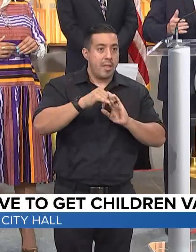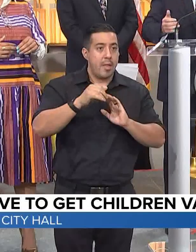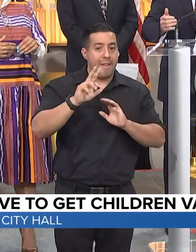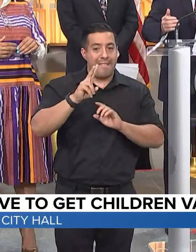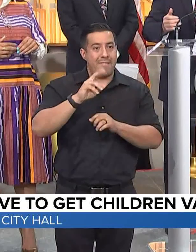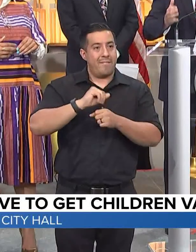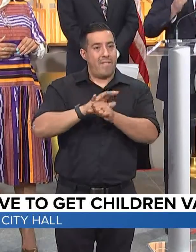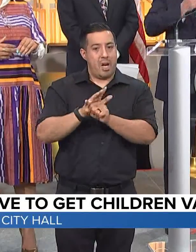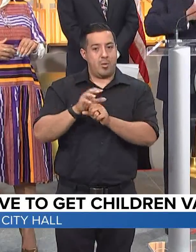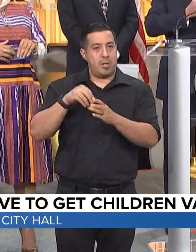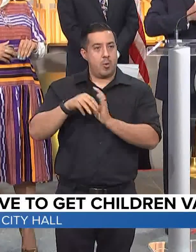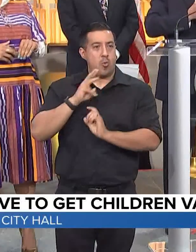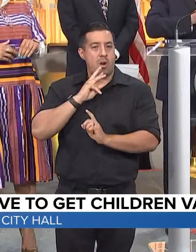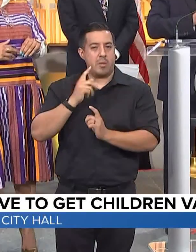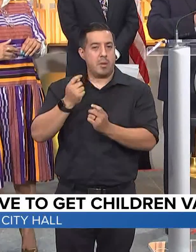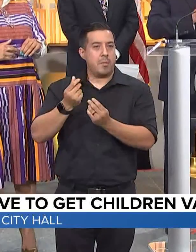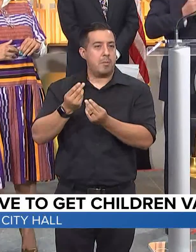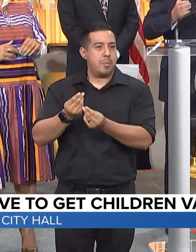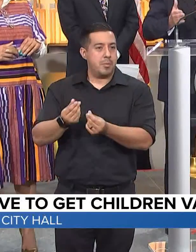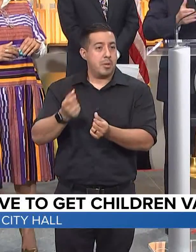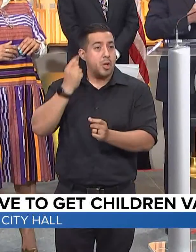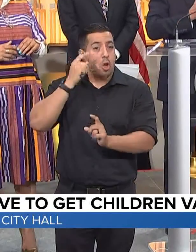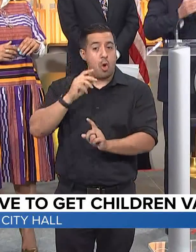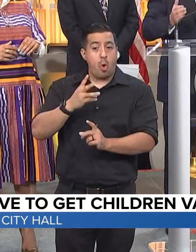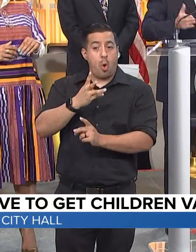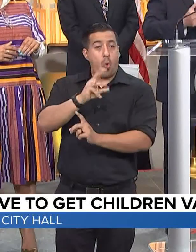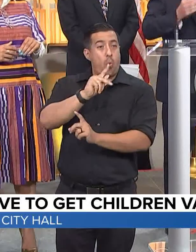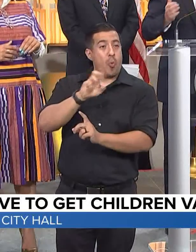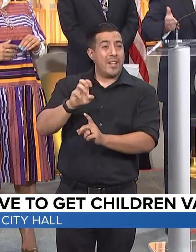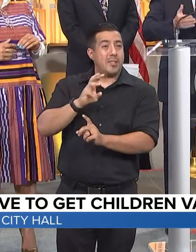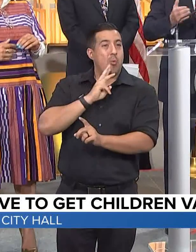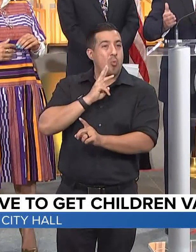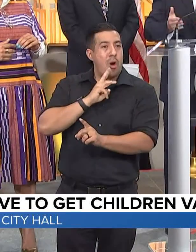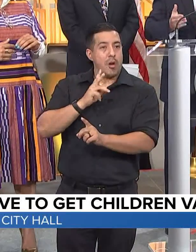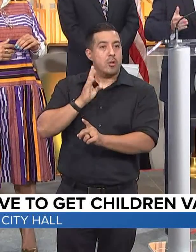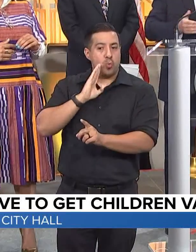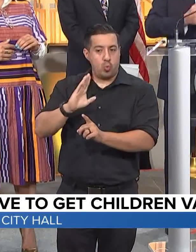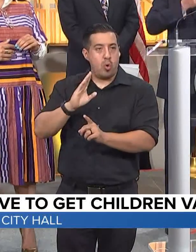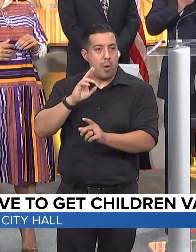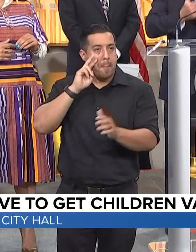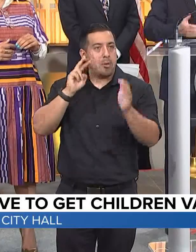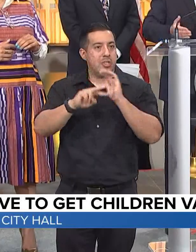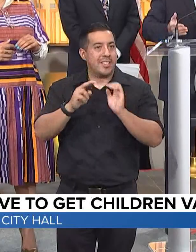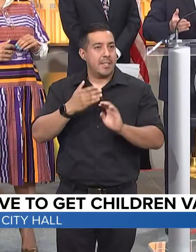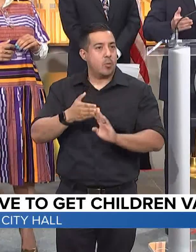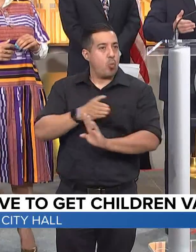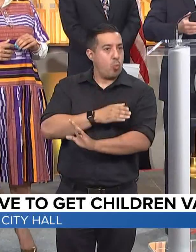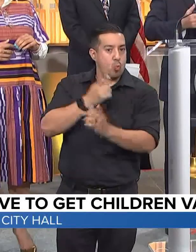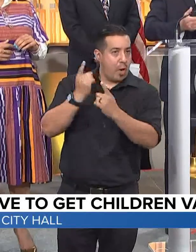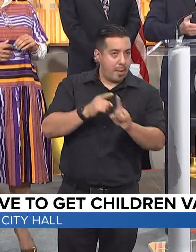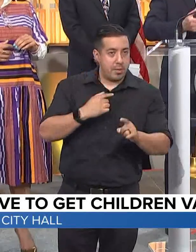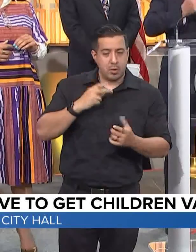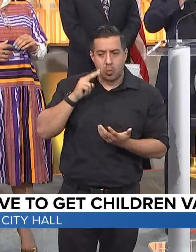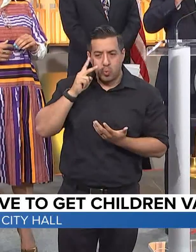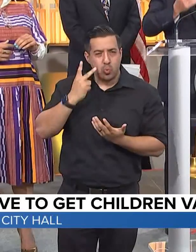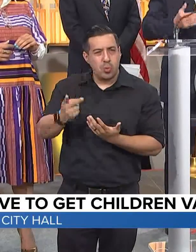wastewater course went down, and of course the wastewater predicts what's about to happen about two to four weeks ahead of time. So we saw the value in the